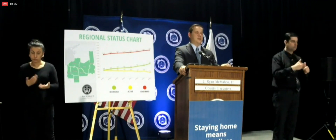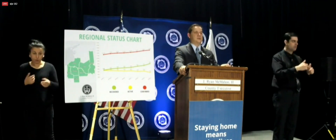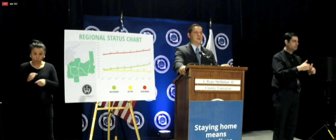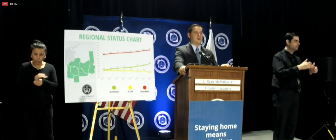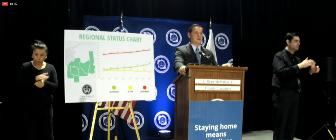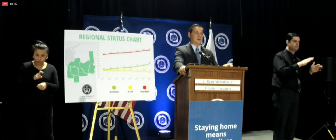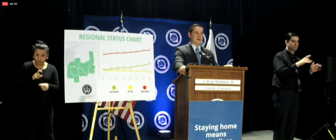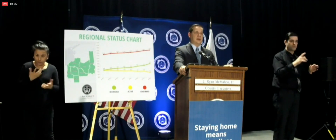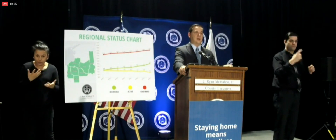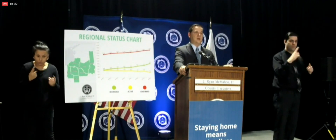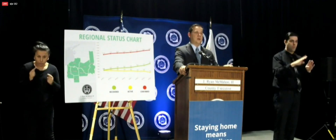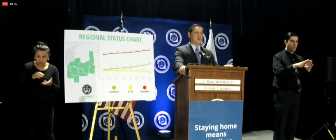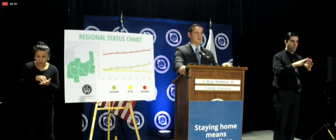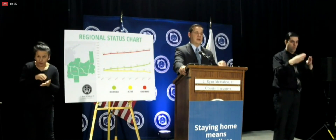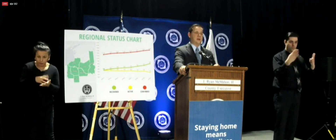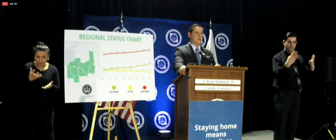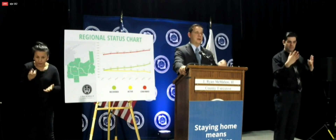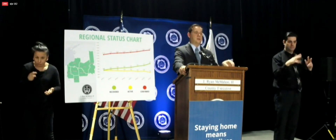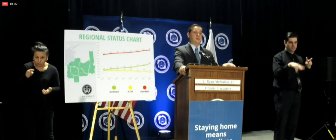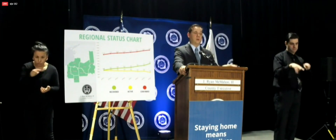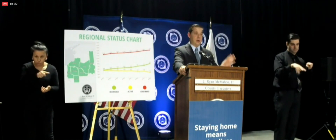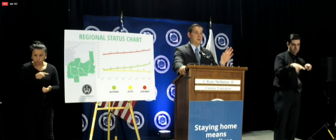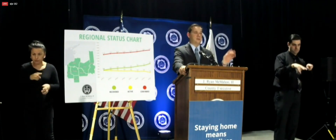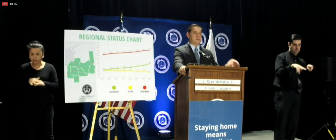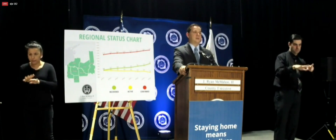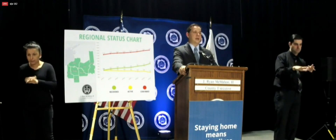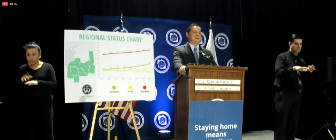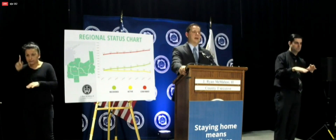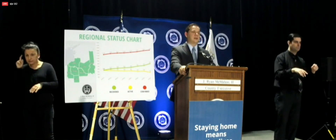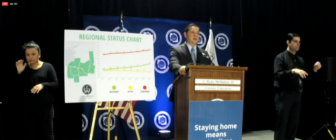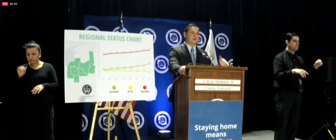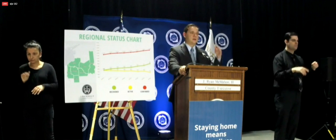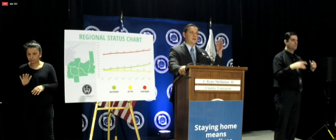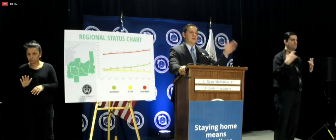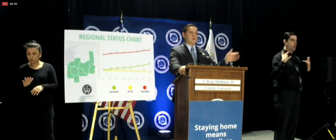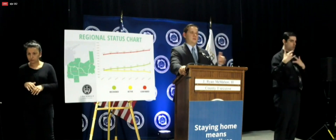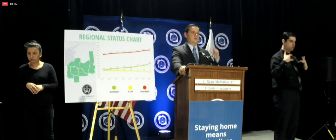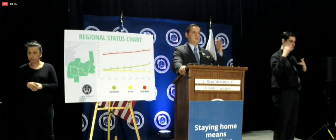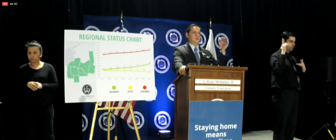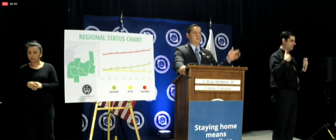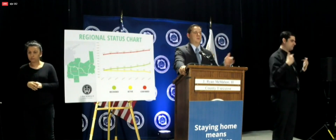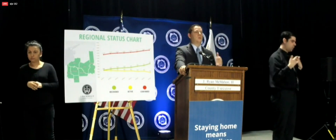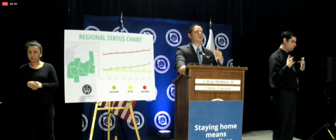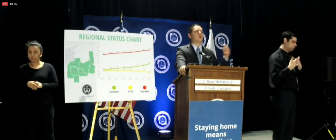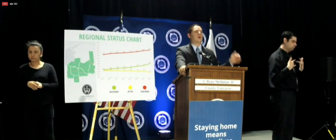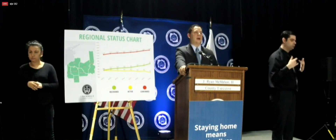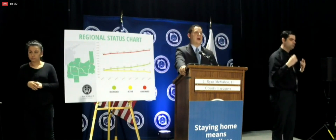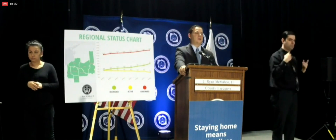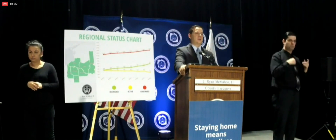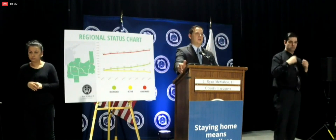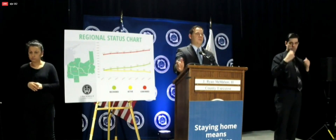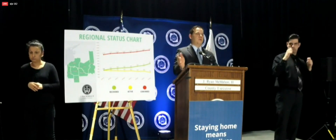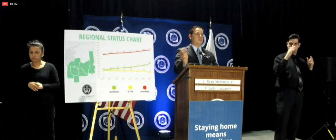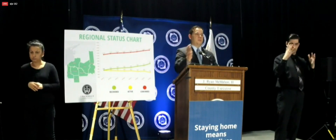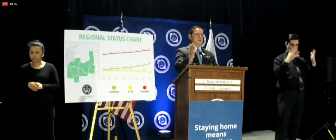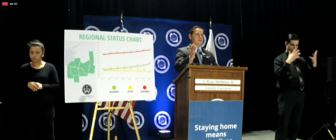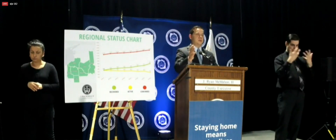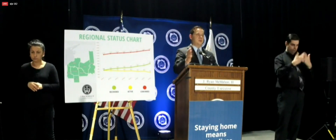THIS? WHERE DO YOU HAVE CONCERNS? I HAVE CONCERNS HERE. THAT CAN'T GO HERE. IT HAS TO GO LATER. OKAY.